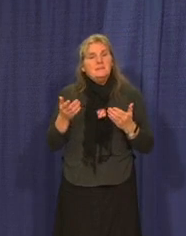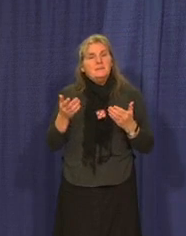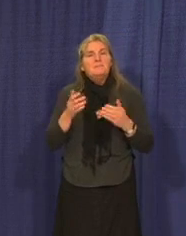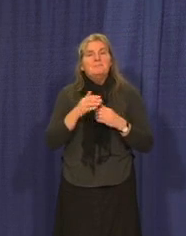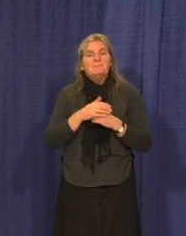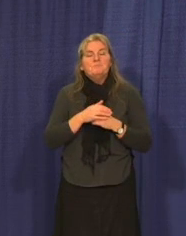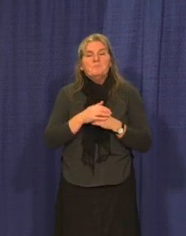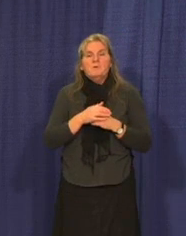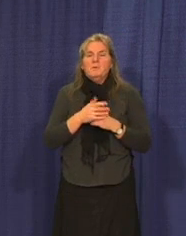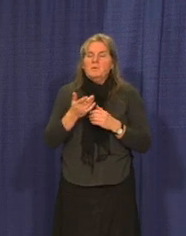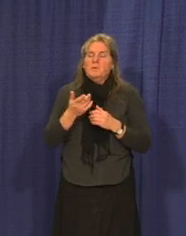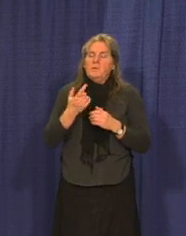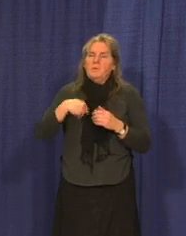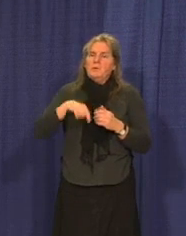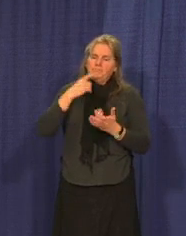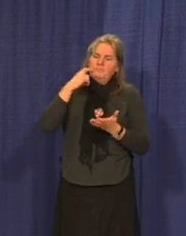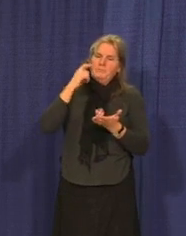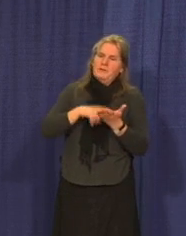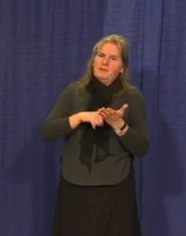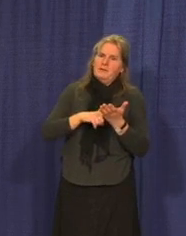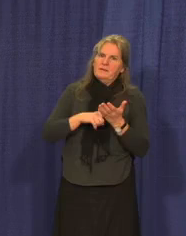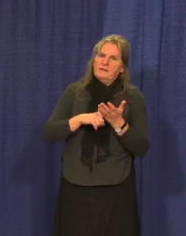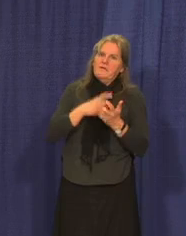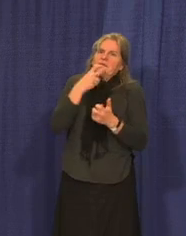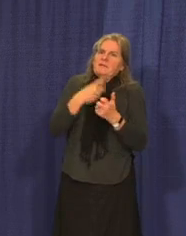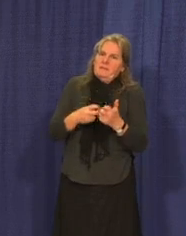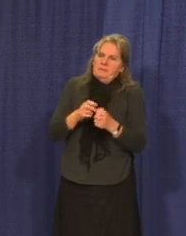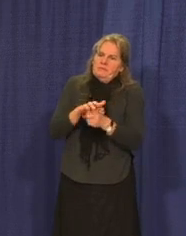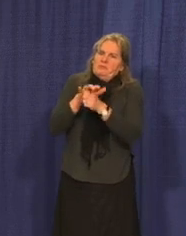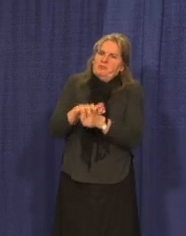Again, by saying that, we do recognize it is a stressful